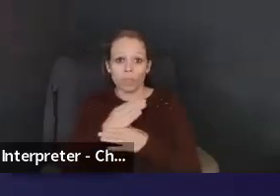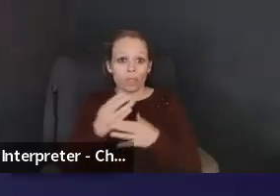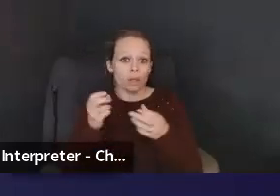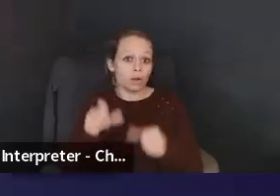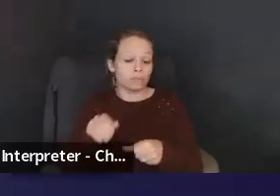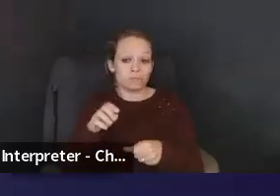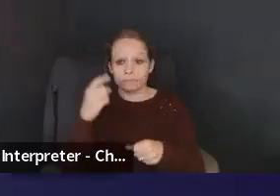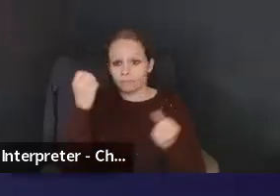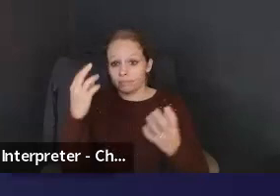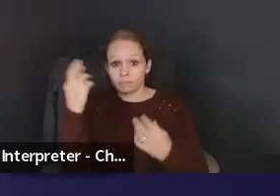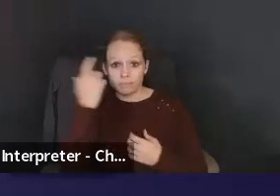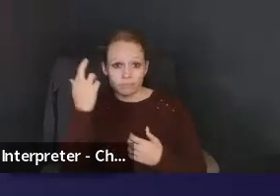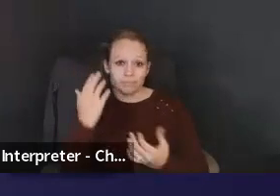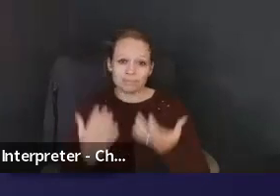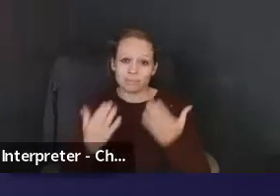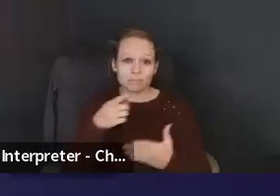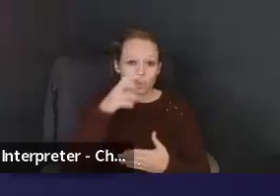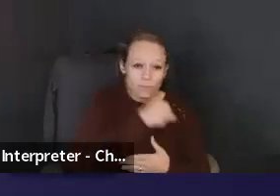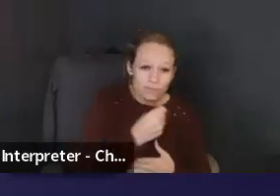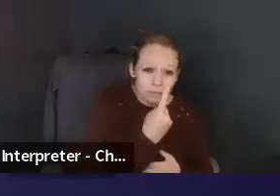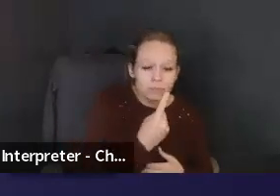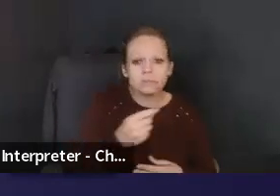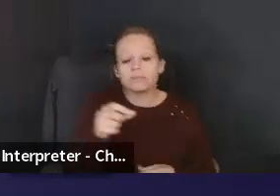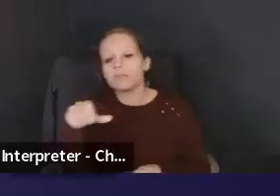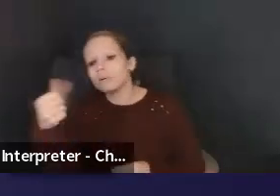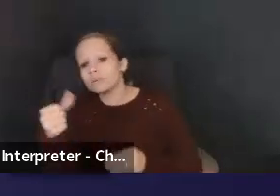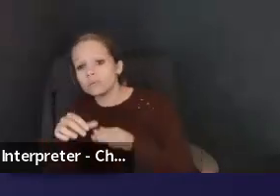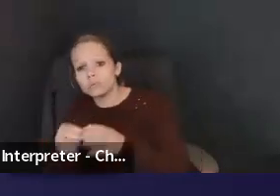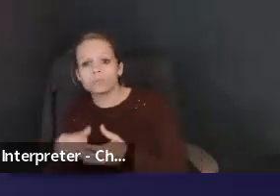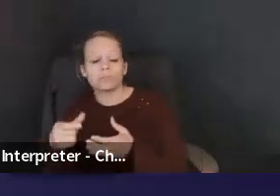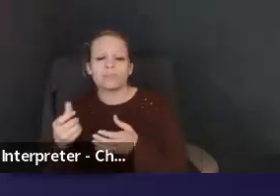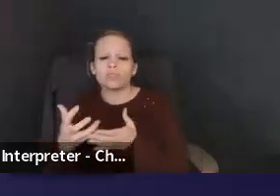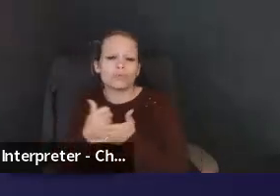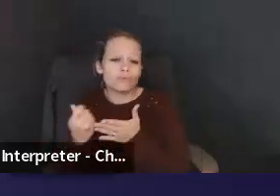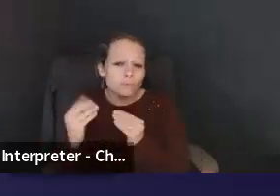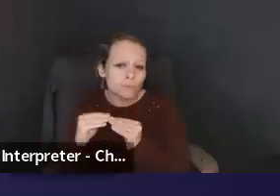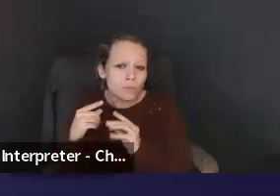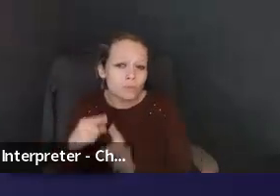just might have gotten a few extra points that, you know, than you did. And you congratulate and